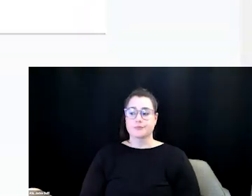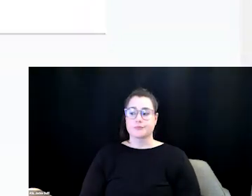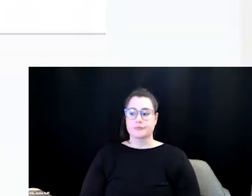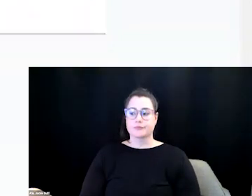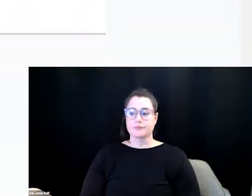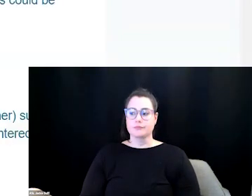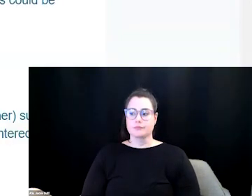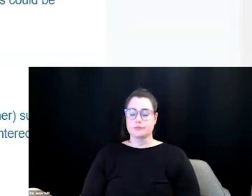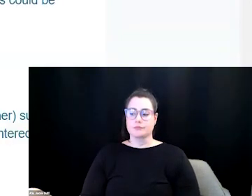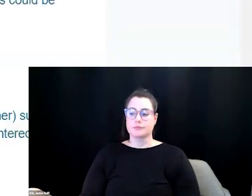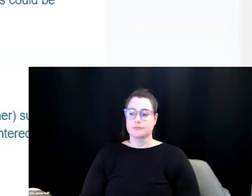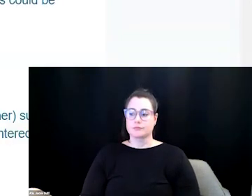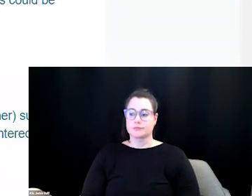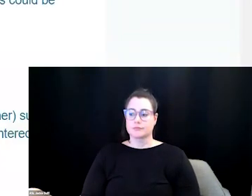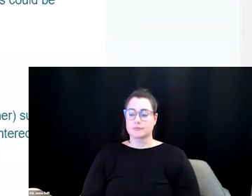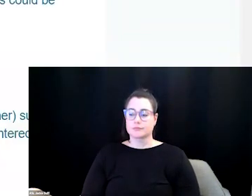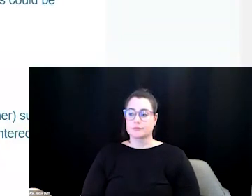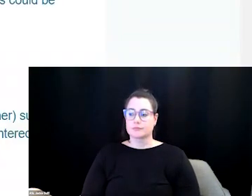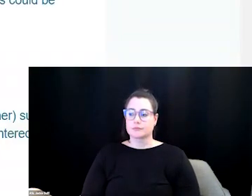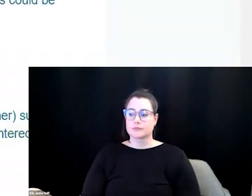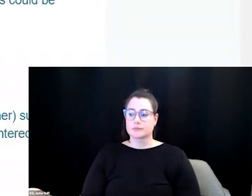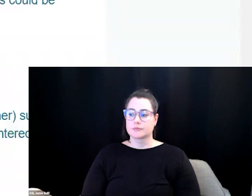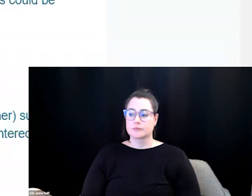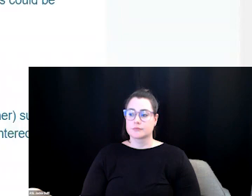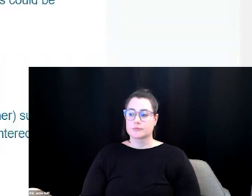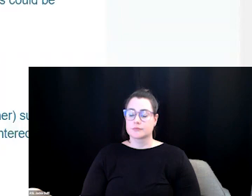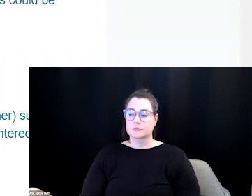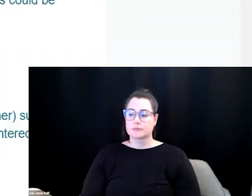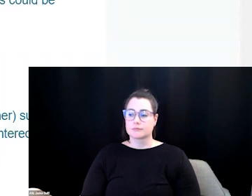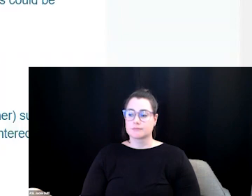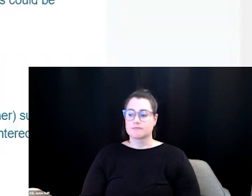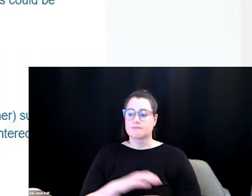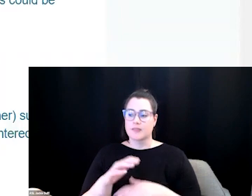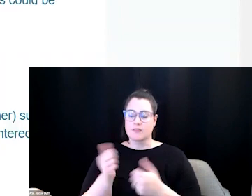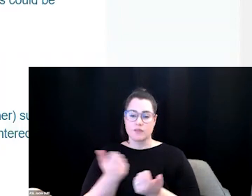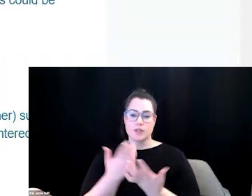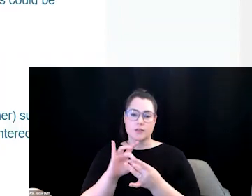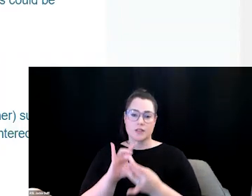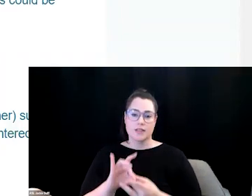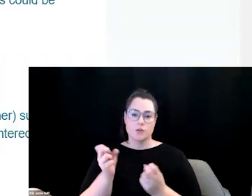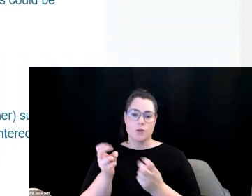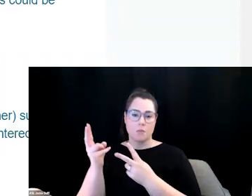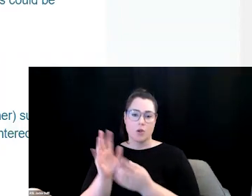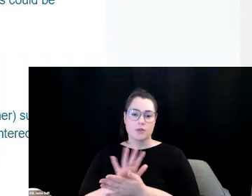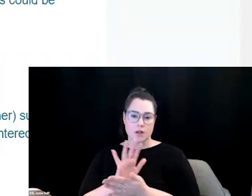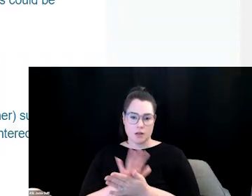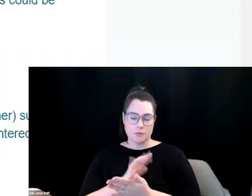all you ever wanted to know in terms of uploading your documents. I highly recommend people bookmark this.